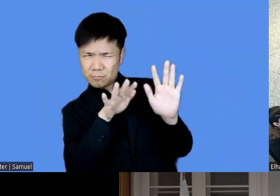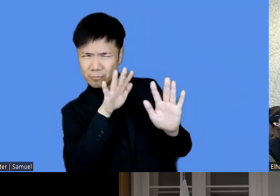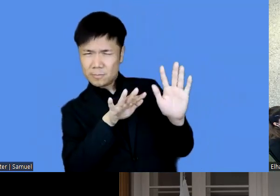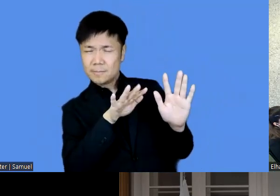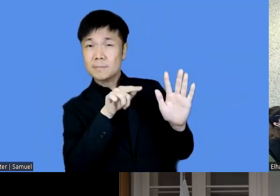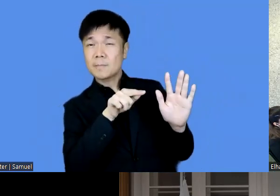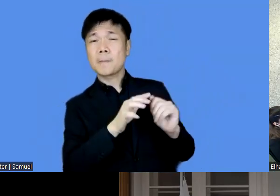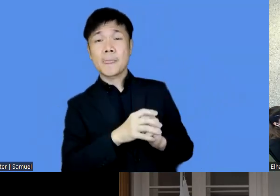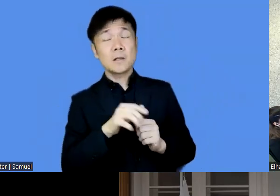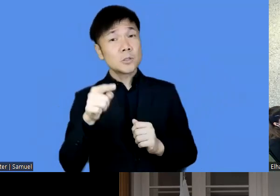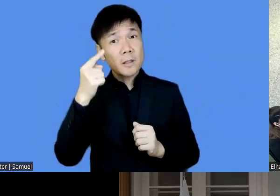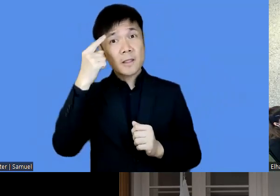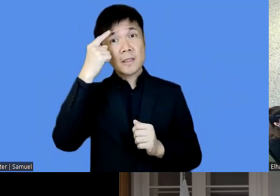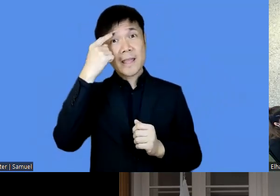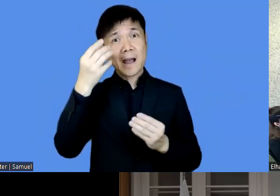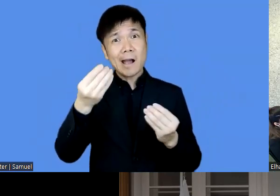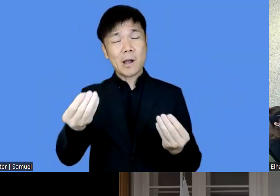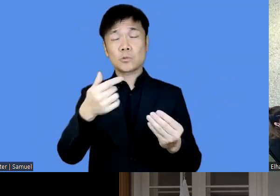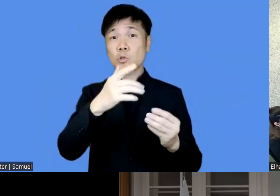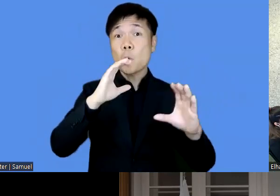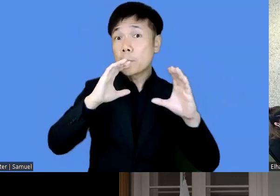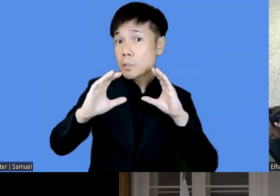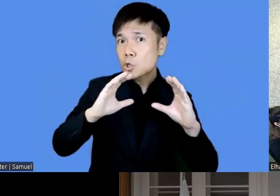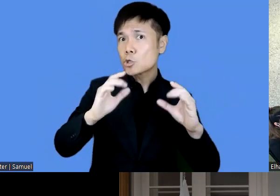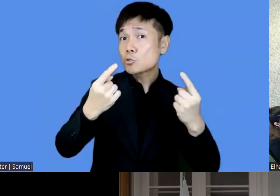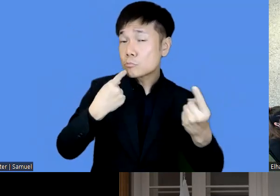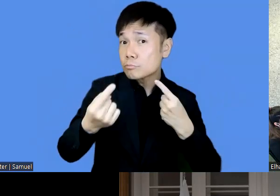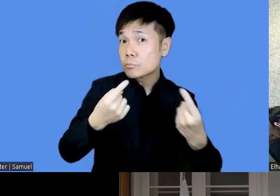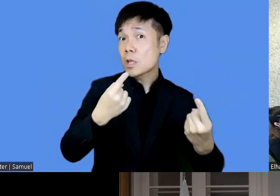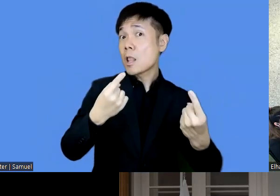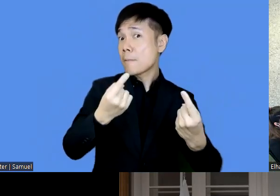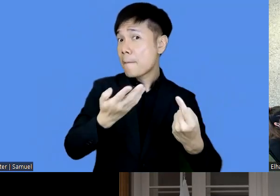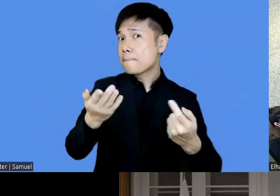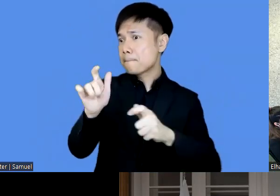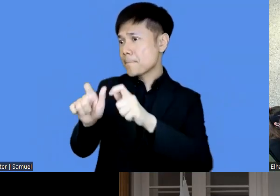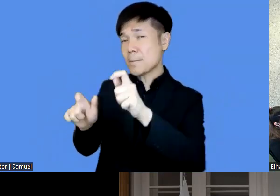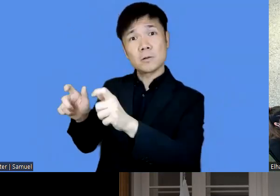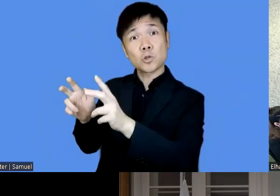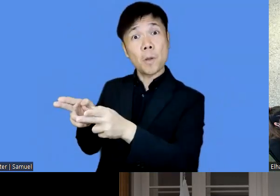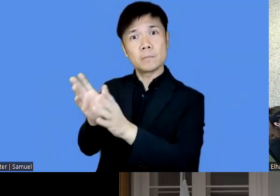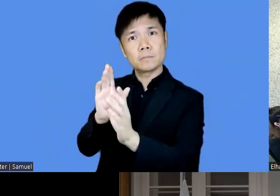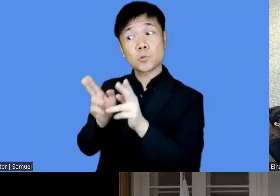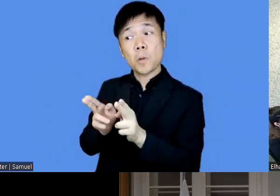formats that would be accessible to as many civilians as possible, cooperating with local